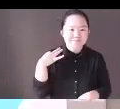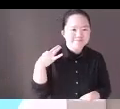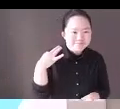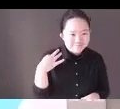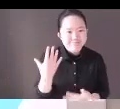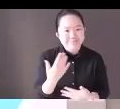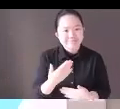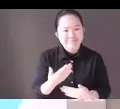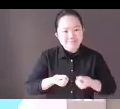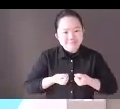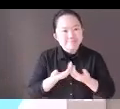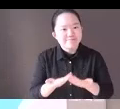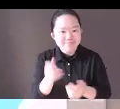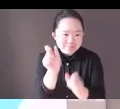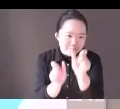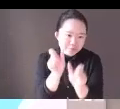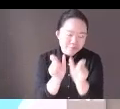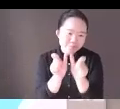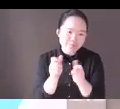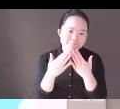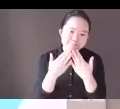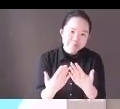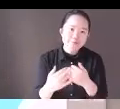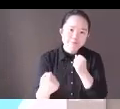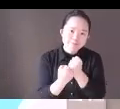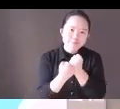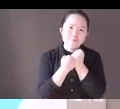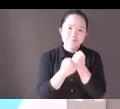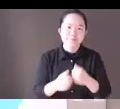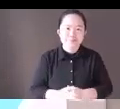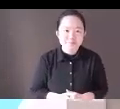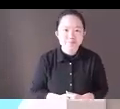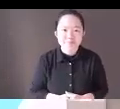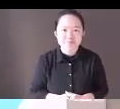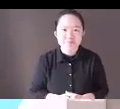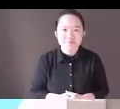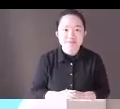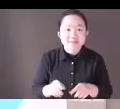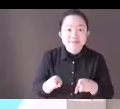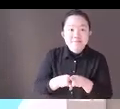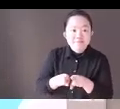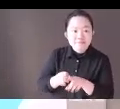so Emma Kaya and the Teo abar was also supporting and making sure that we got a good kind of finish